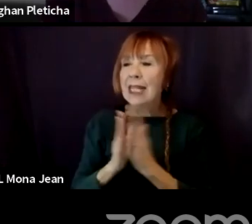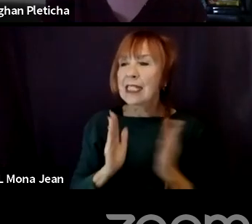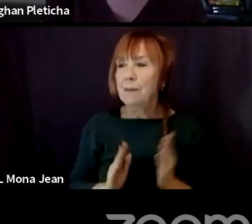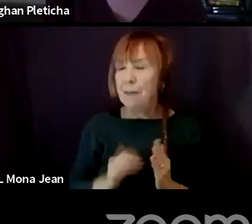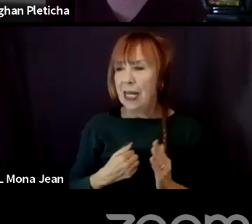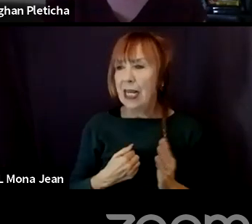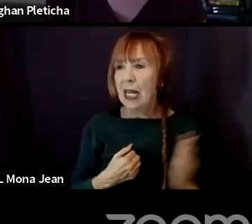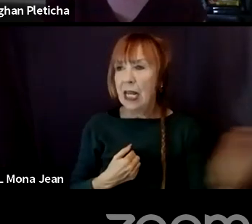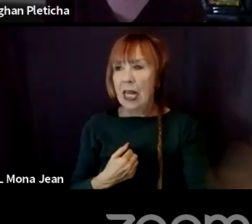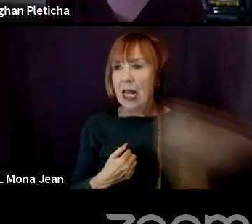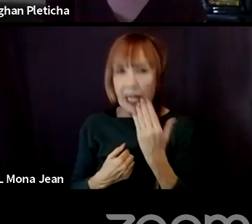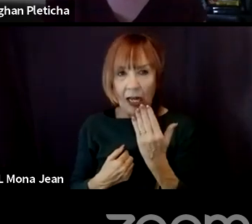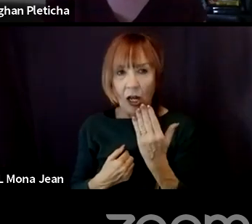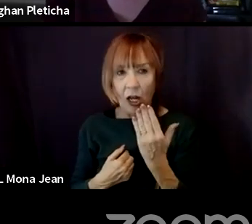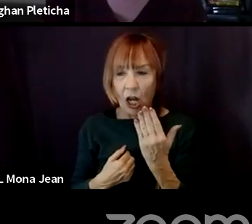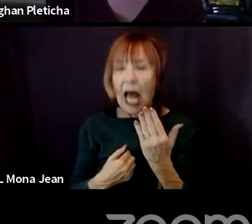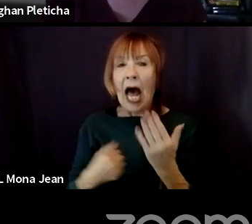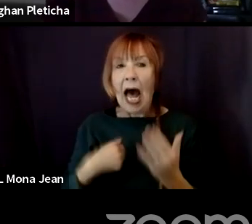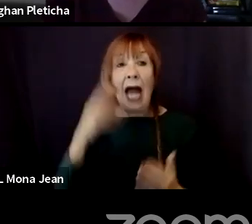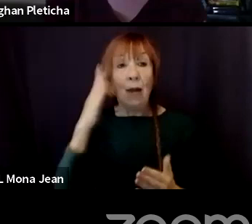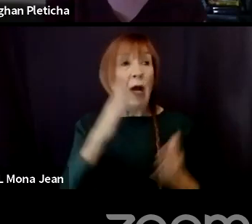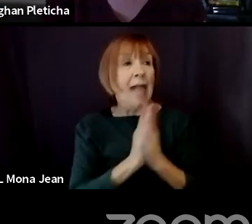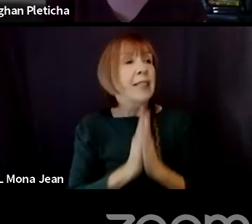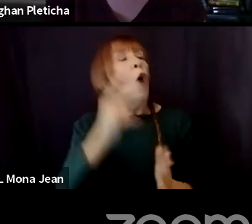Kinda like, what kind of notes do you want?